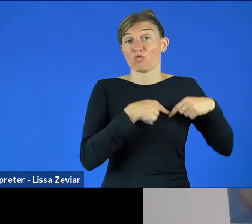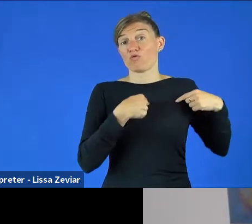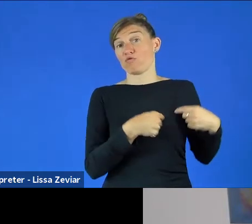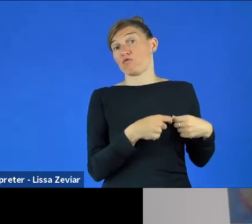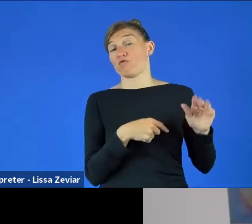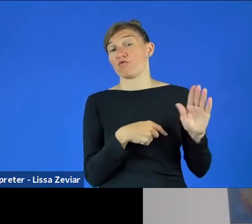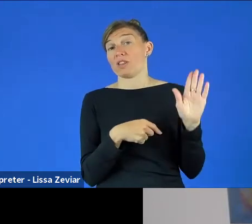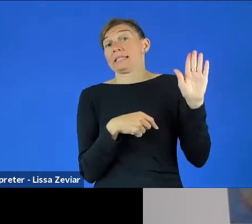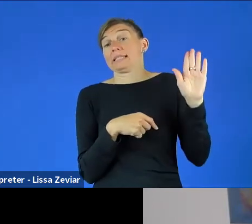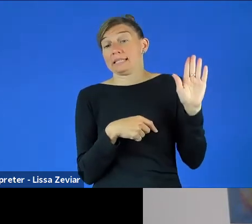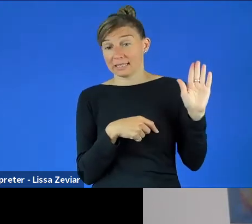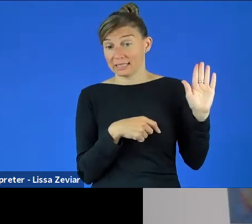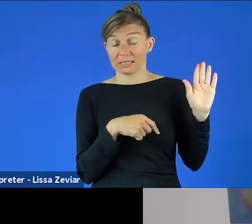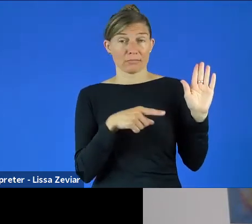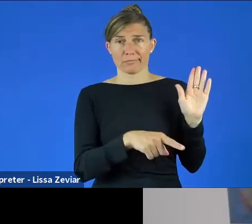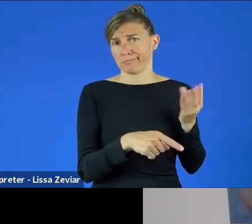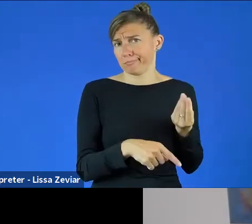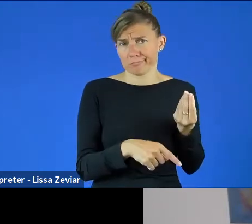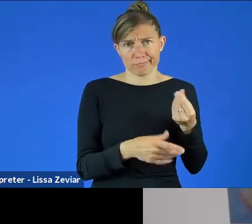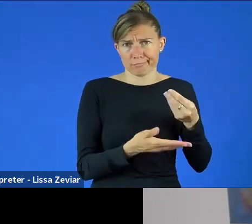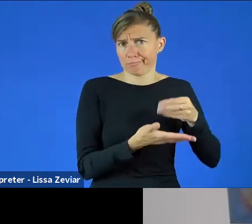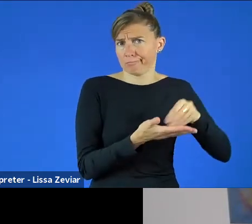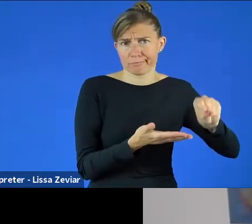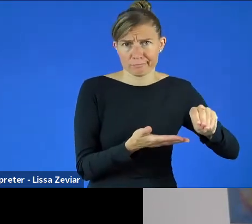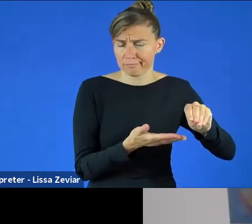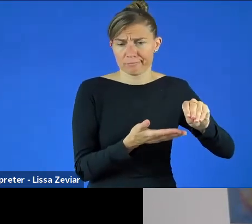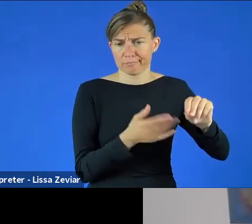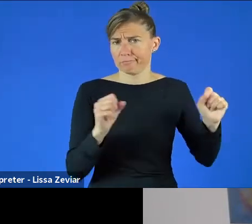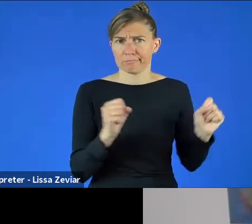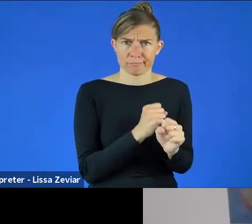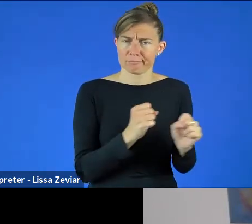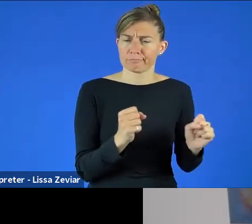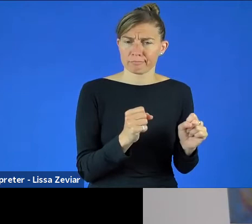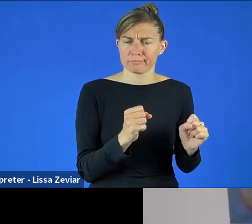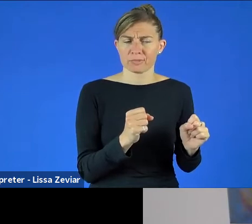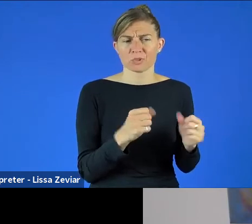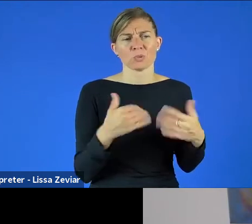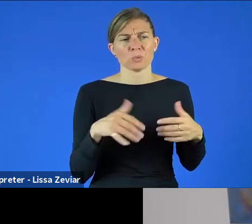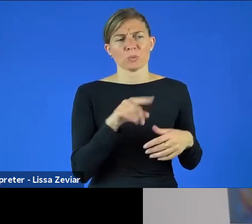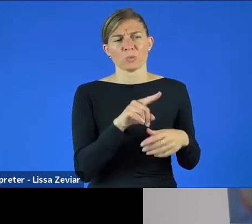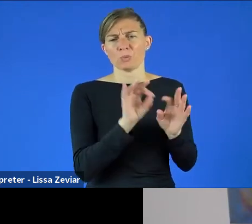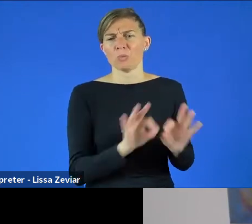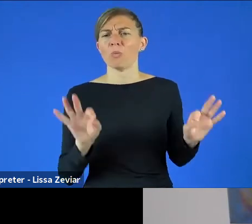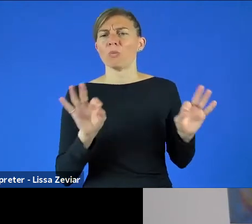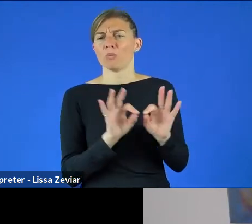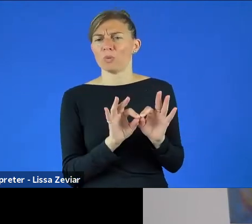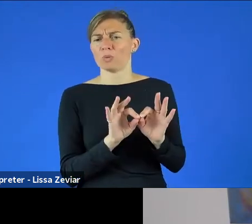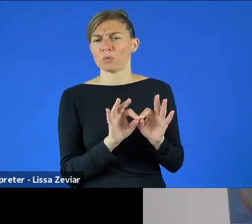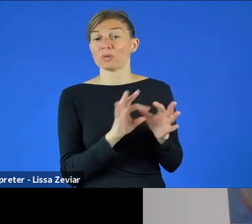Of course the financial aspect regarding accessibility is important when it comes to inclusive participation.